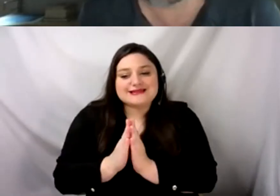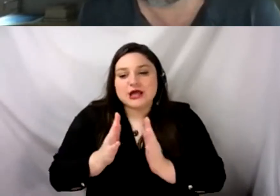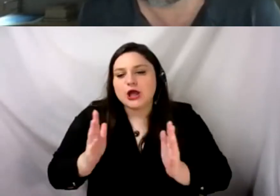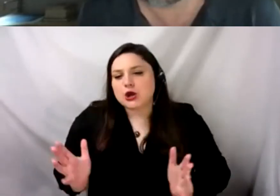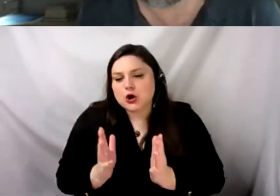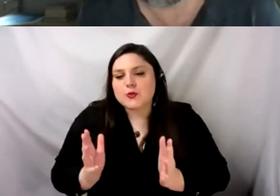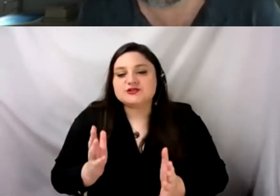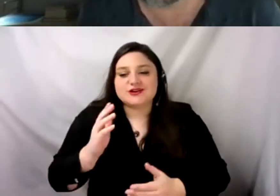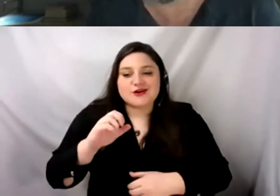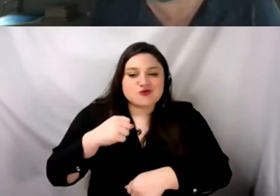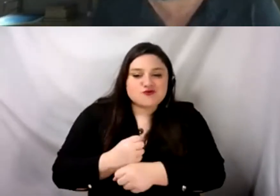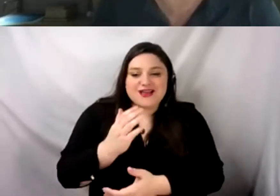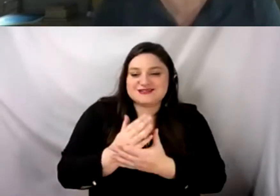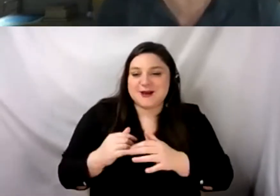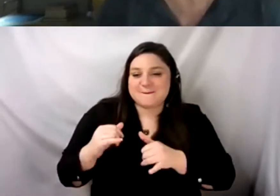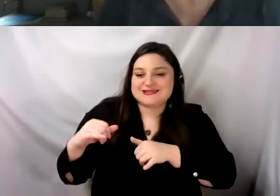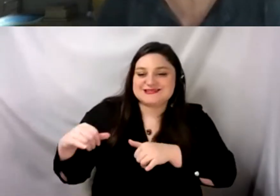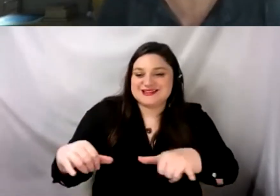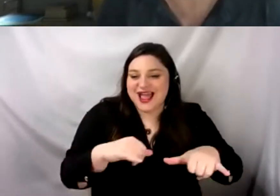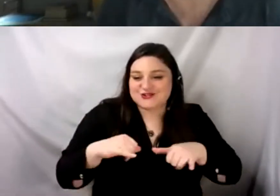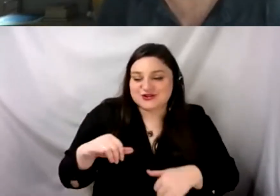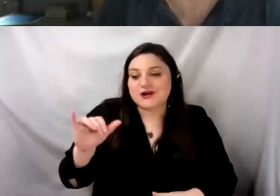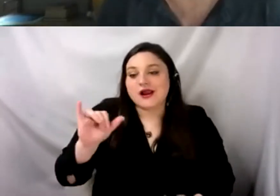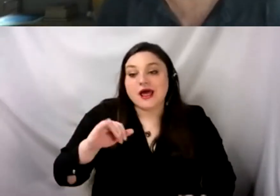you have students who come every day.